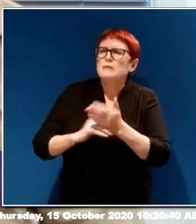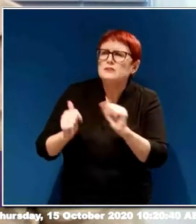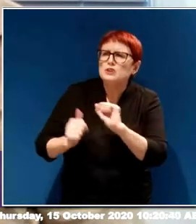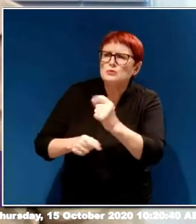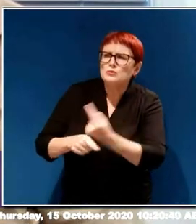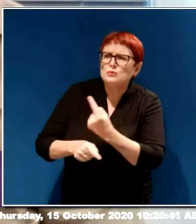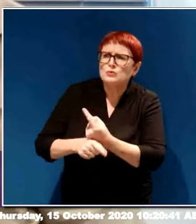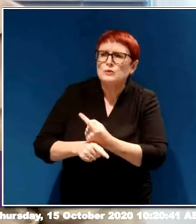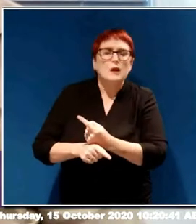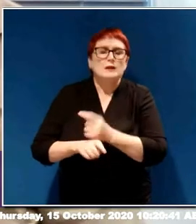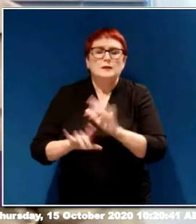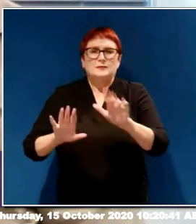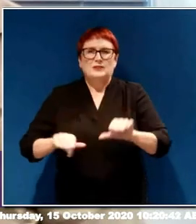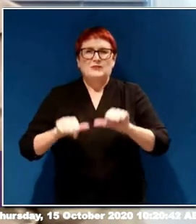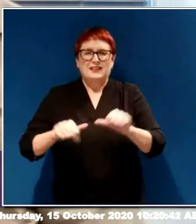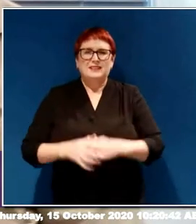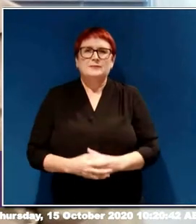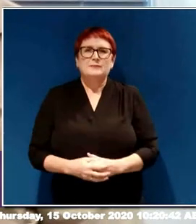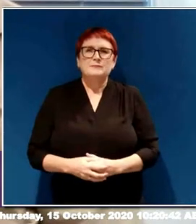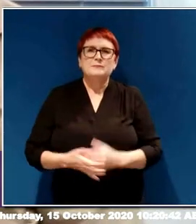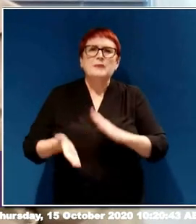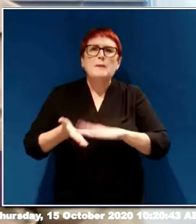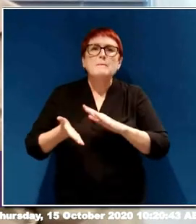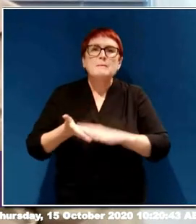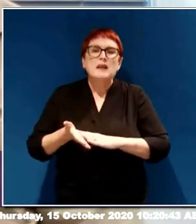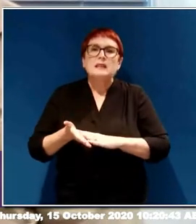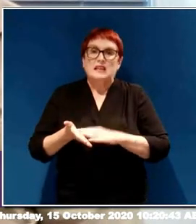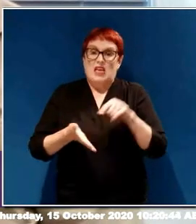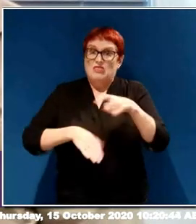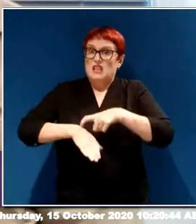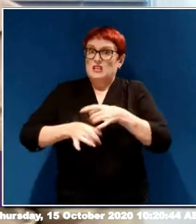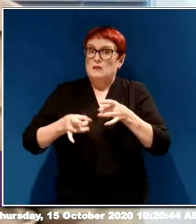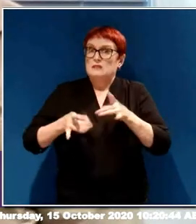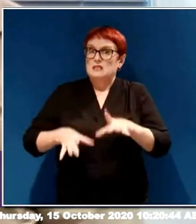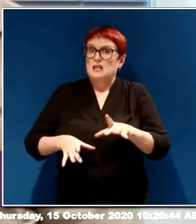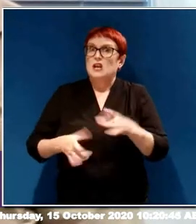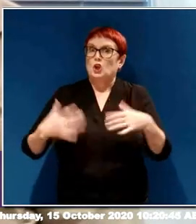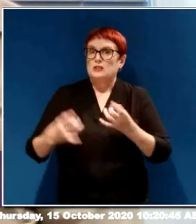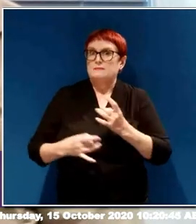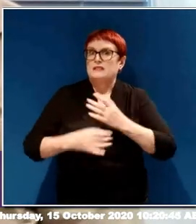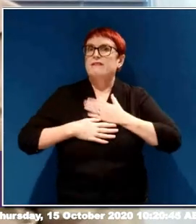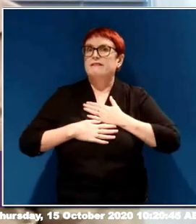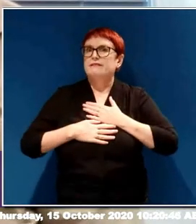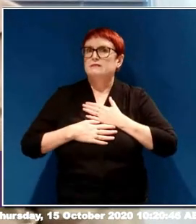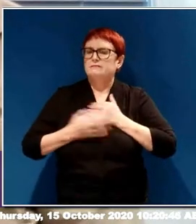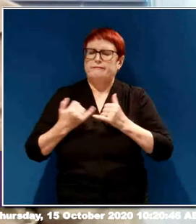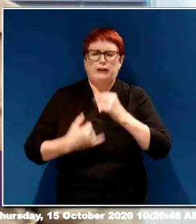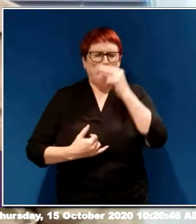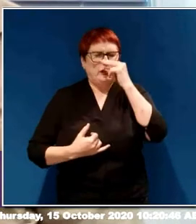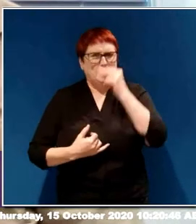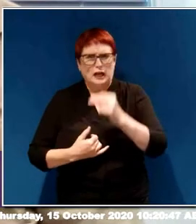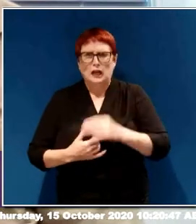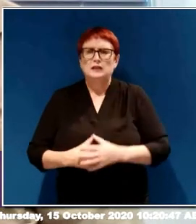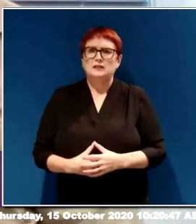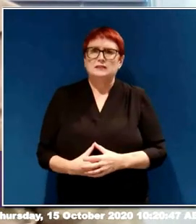He started the self-harming at a very young age so we had to go to the school quite a bit, yes.